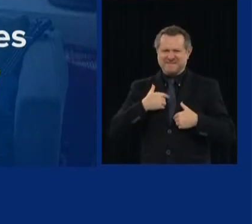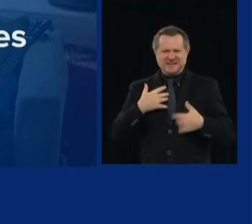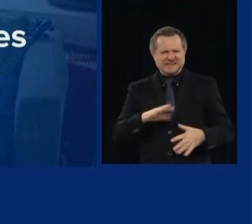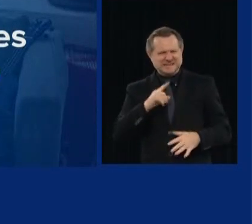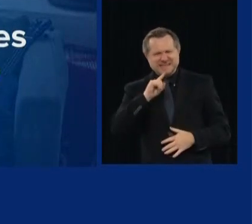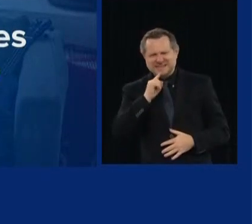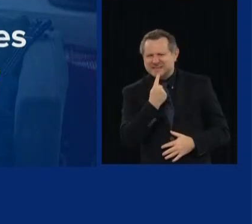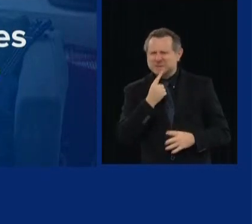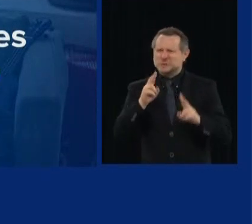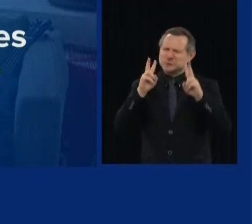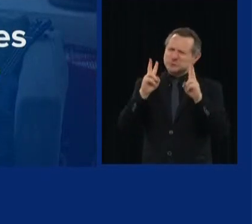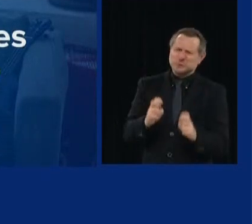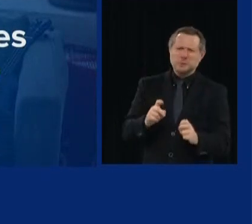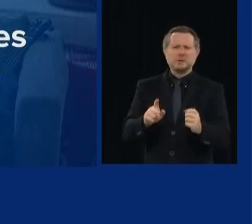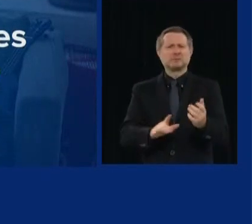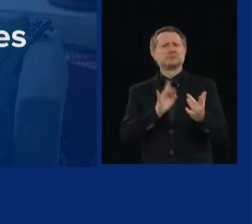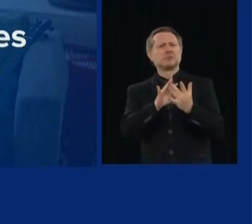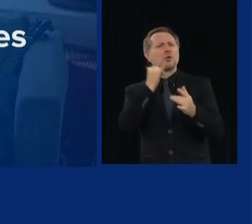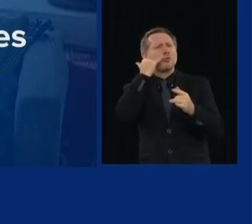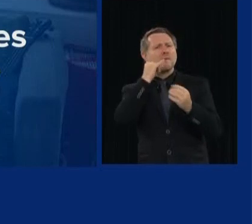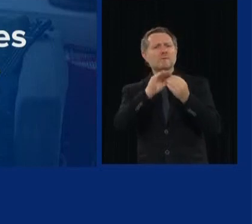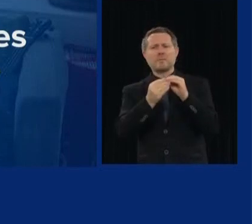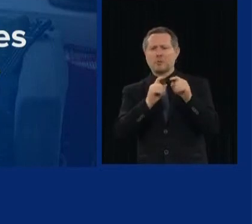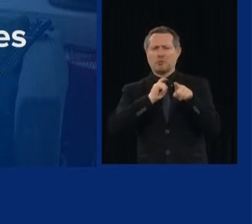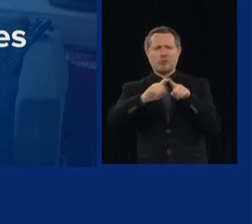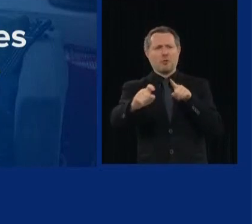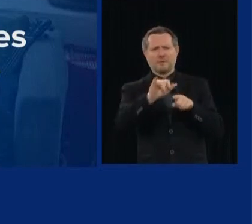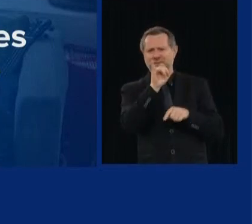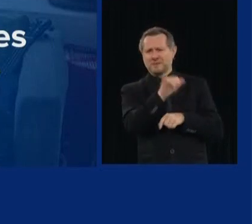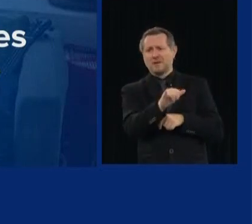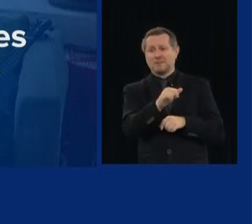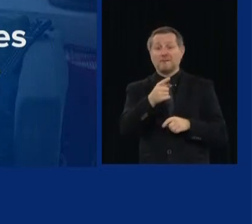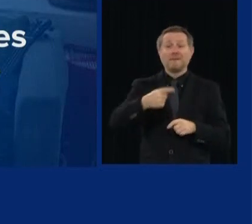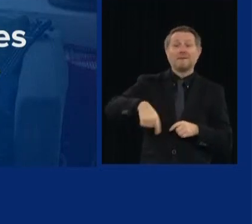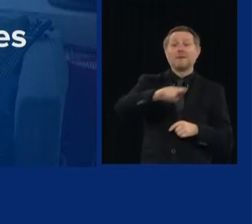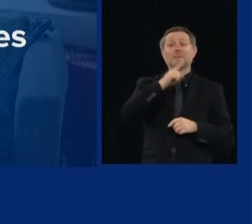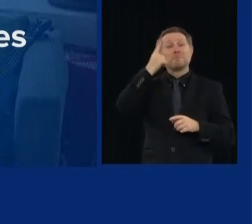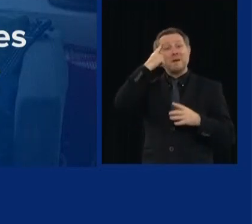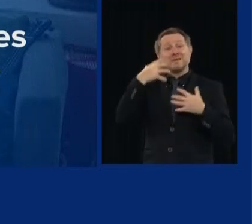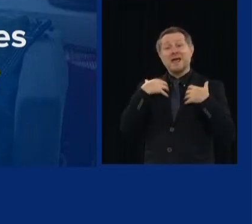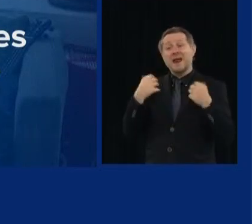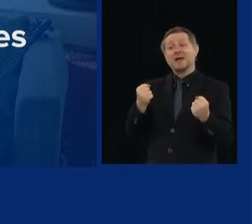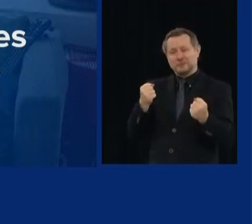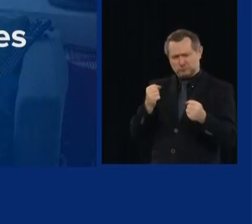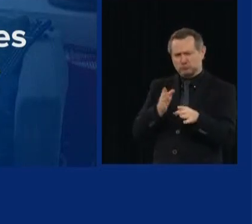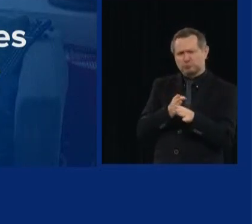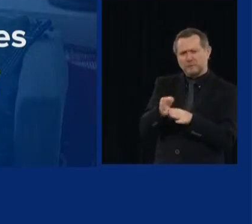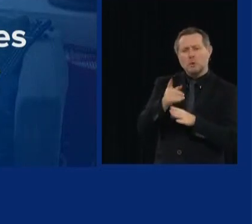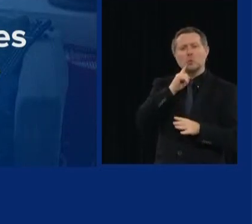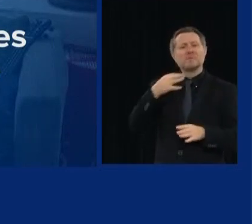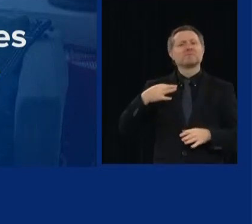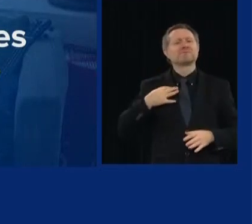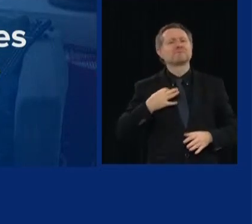SO I SUGGEST PEOPLE LOOK AT IT. FOR PEOPLE WHO HAVE ISSUES. WE HAVE A SUPPORT HOT LINE,